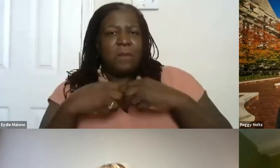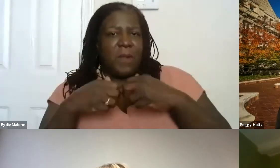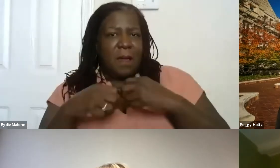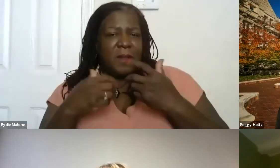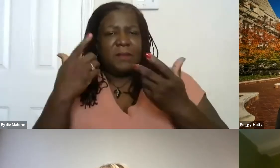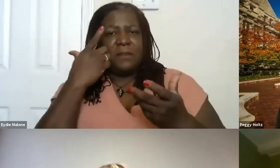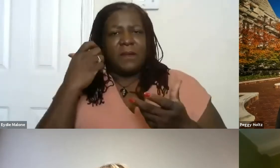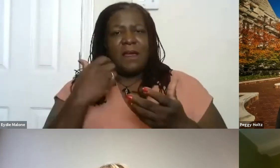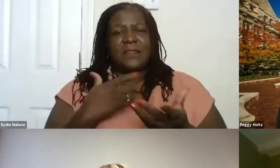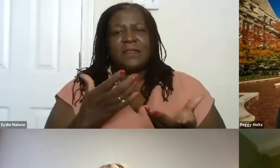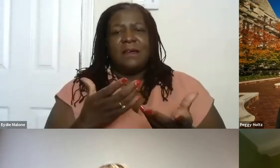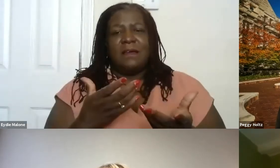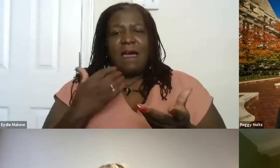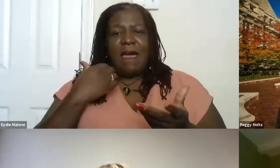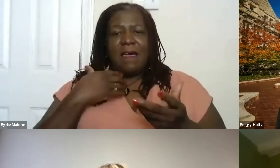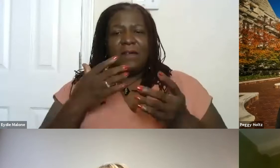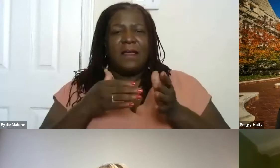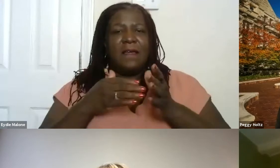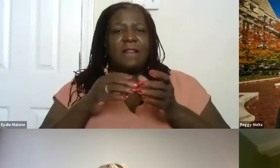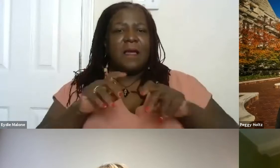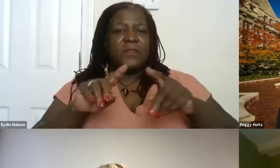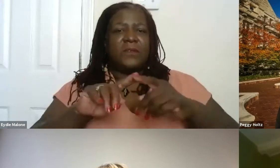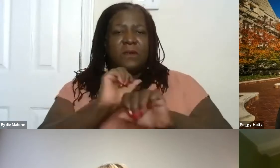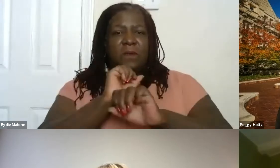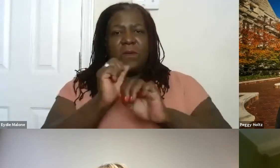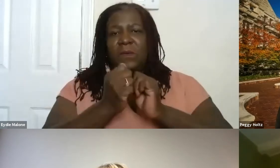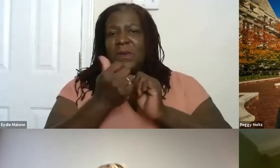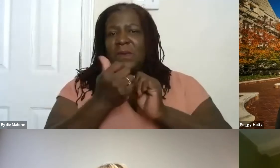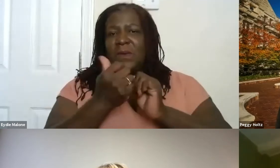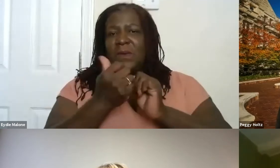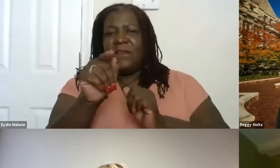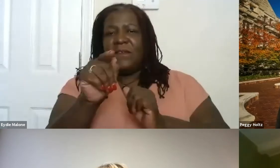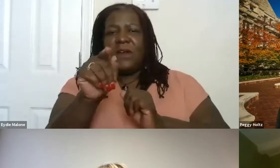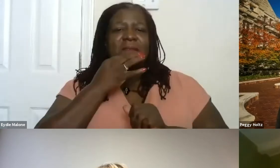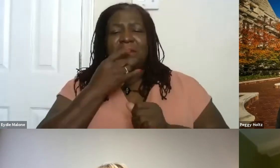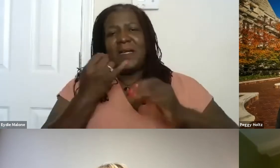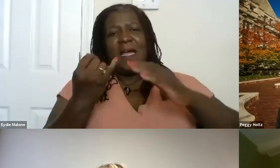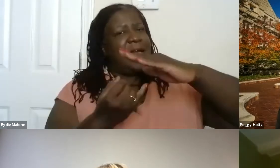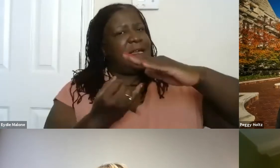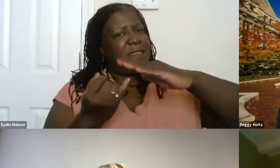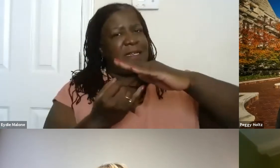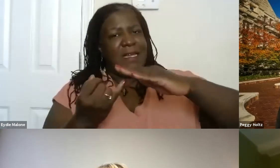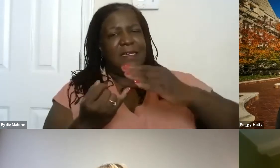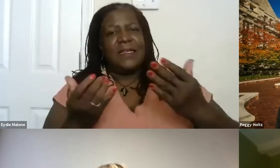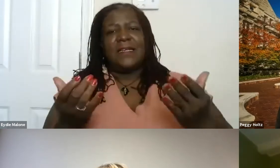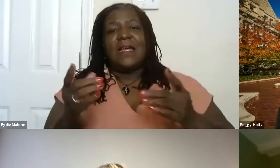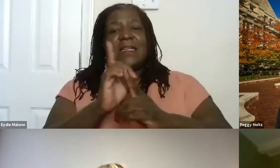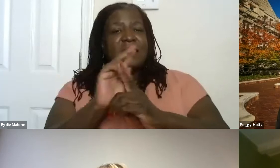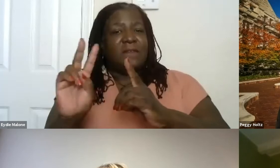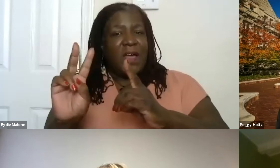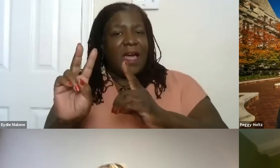the opportunity to work with hundreds of experts, isolation, domestic violence, when the abuser